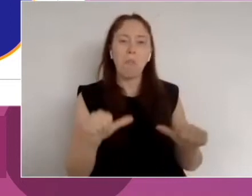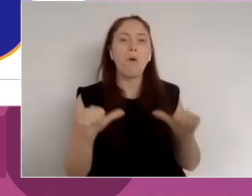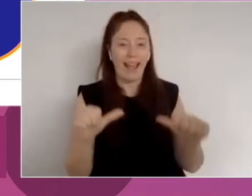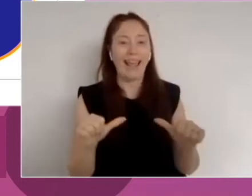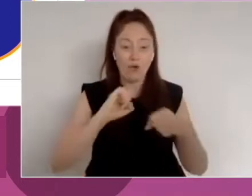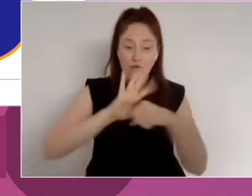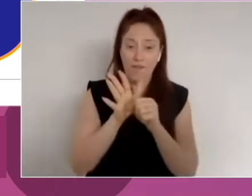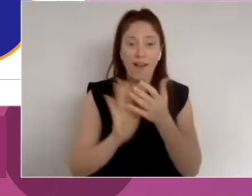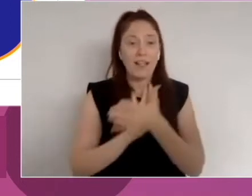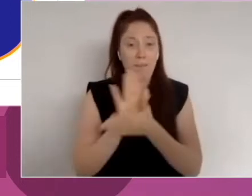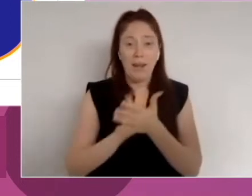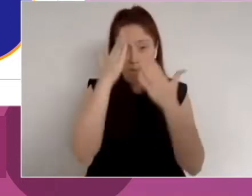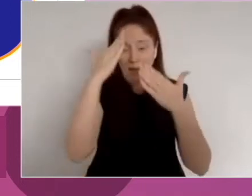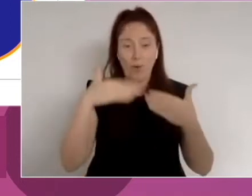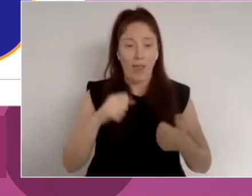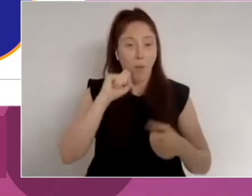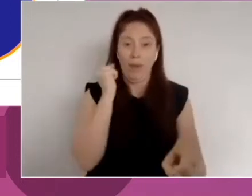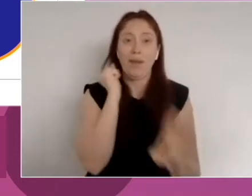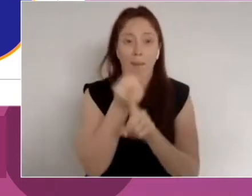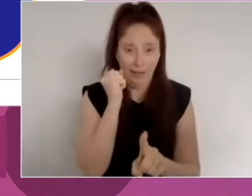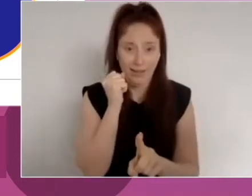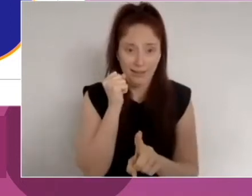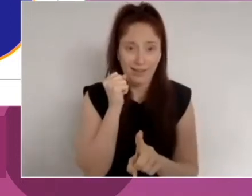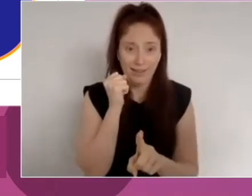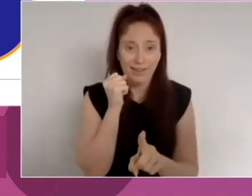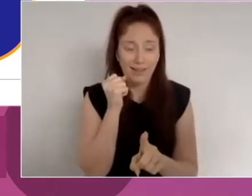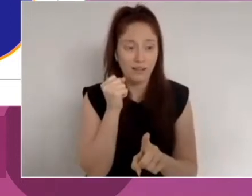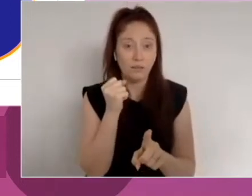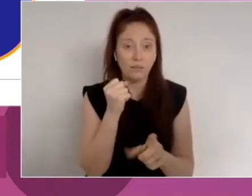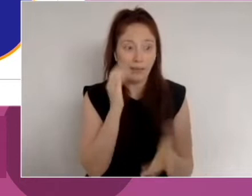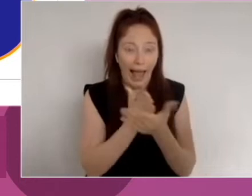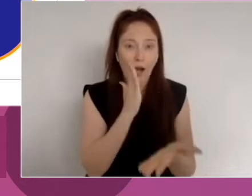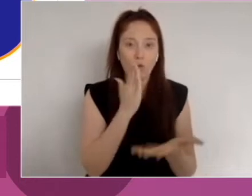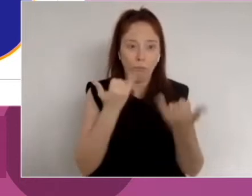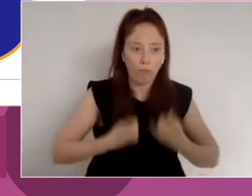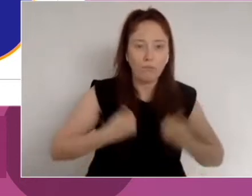of not only the pandemic itself, but how we were managing the pandemic. And there was a request